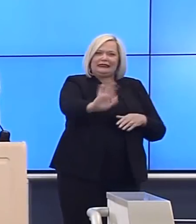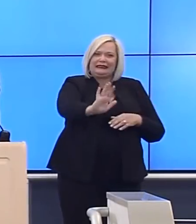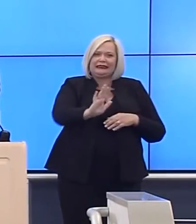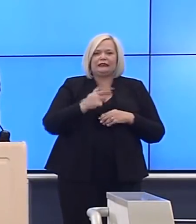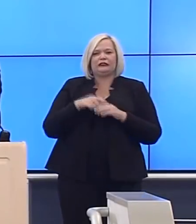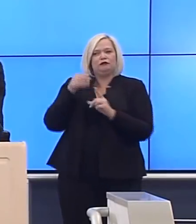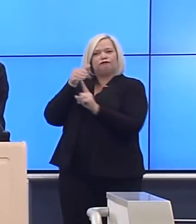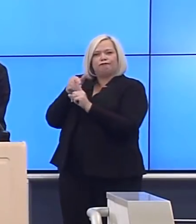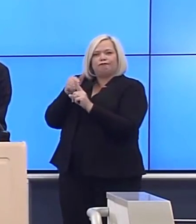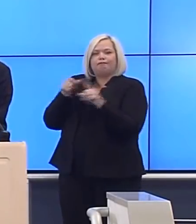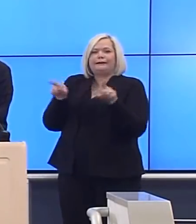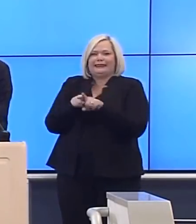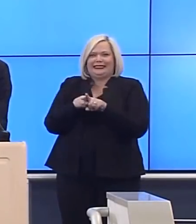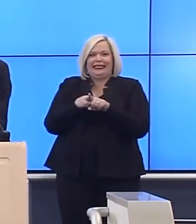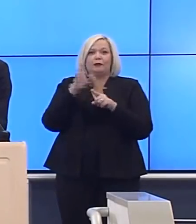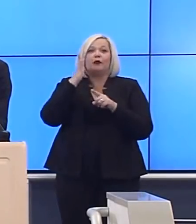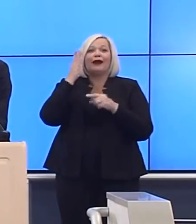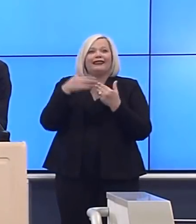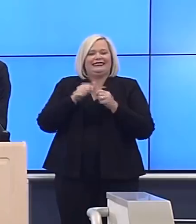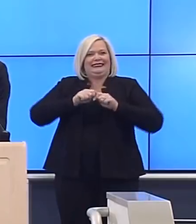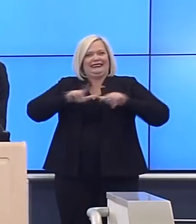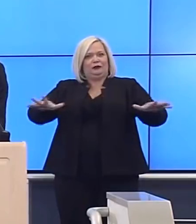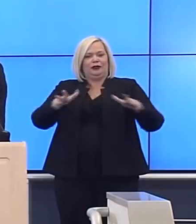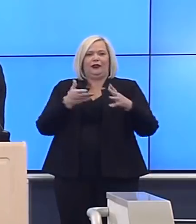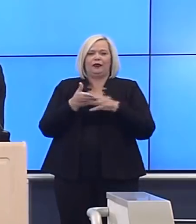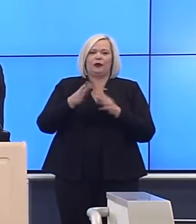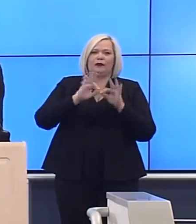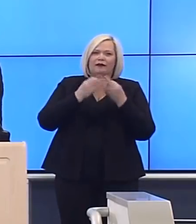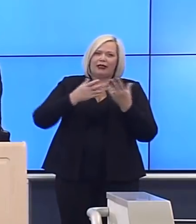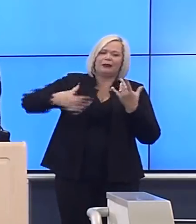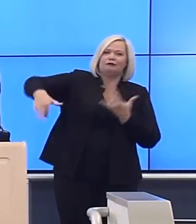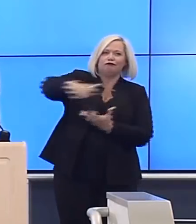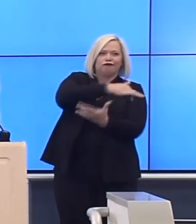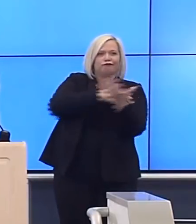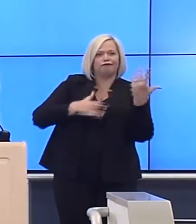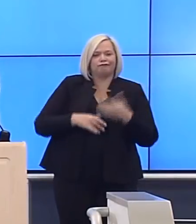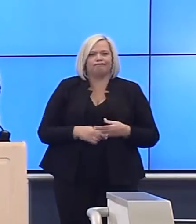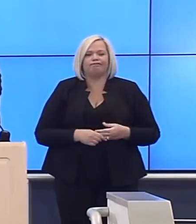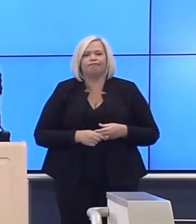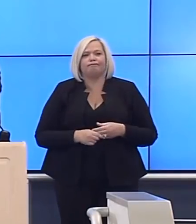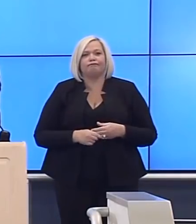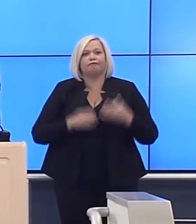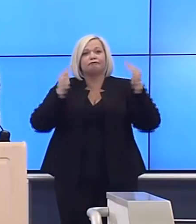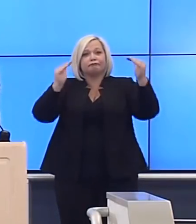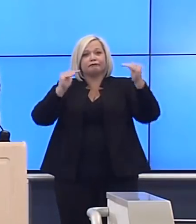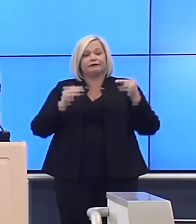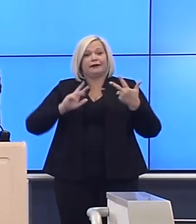DIFFERENT FAMILIES AND DIFFERENT DATES. HOUSEHOLDS ARE MAJOR SOURCE OF SPREAD.